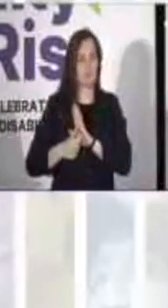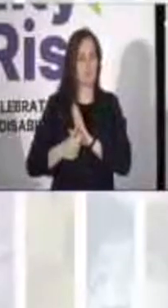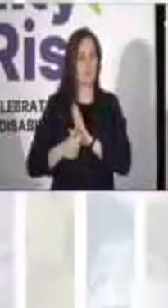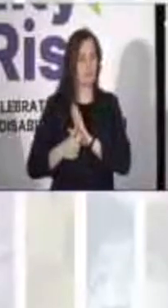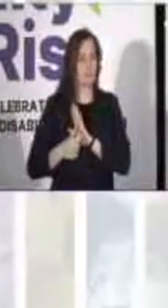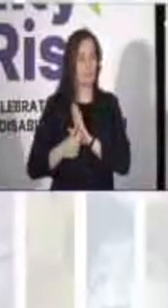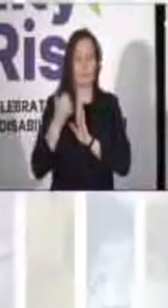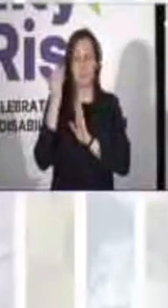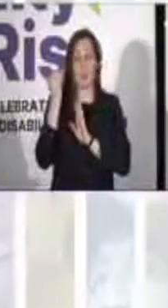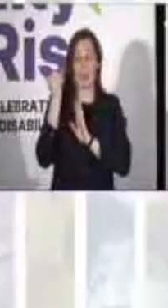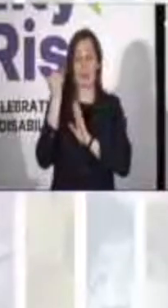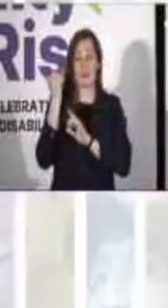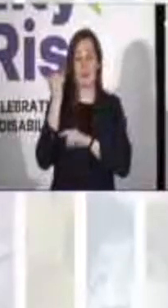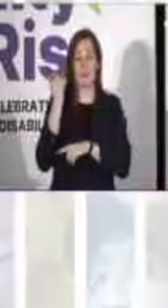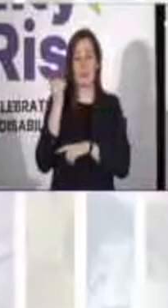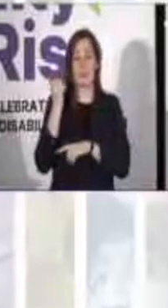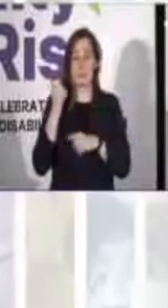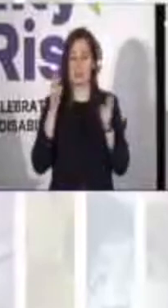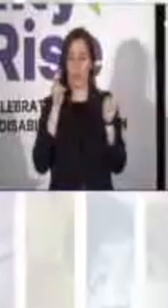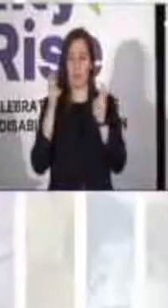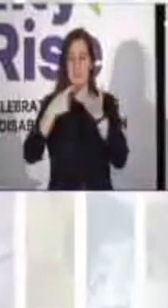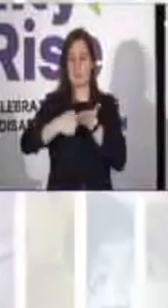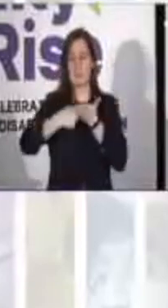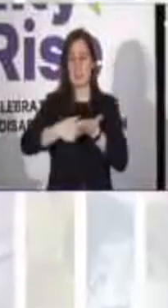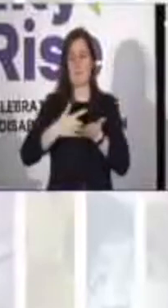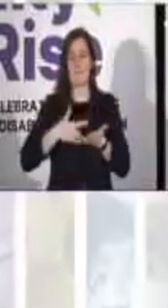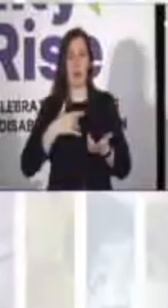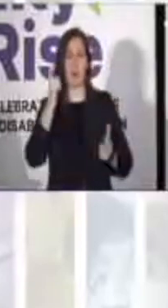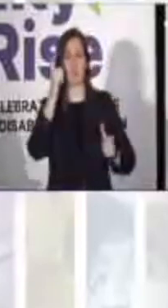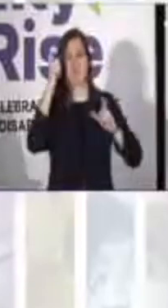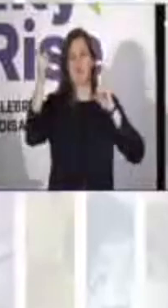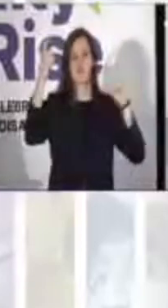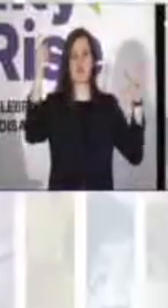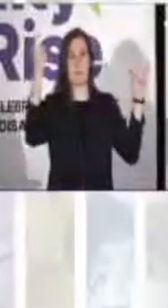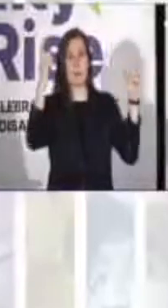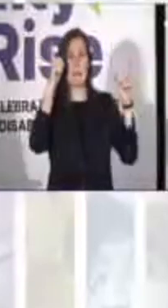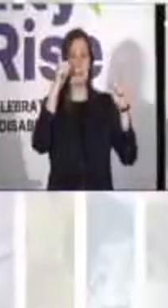WE THINK BIG AND POLICY AND MAJOR CORPORATIONS MAKING BIG CHANGES.